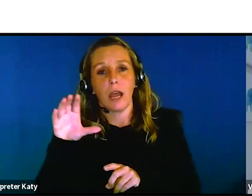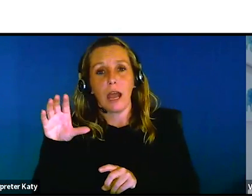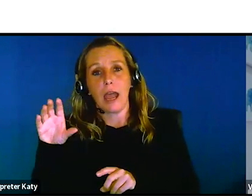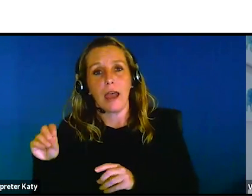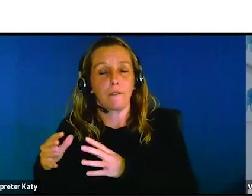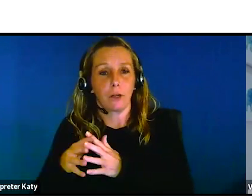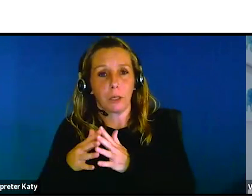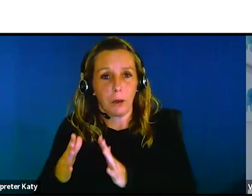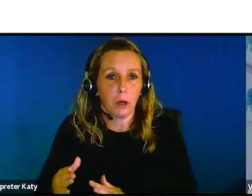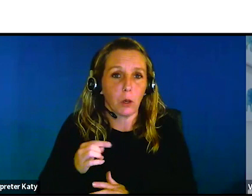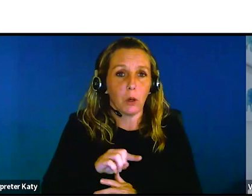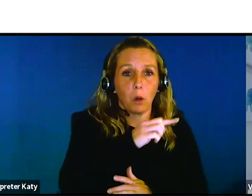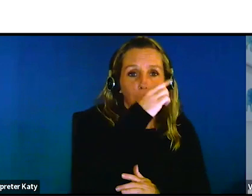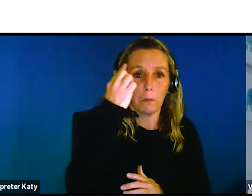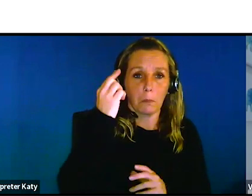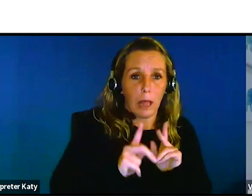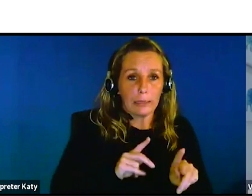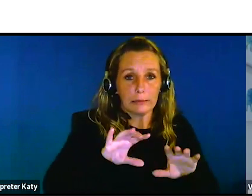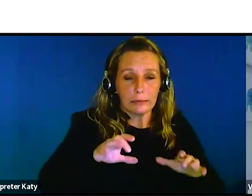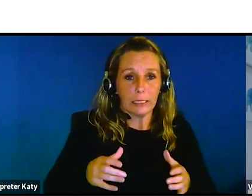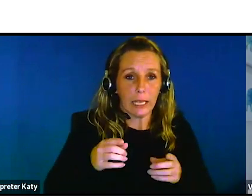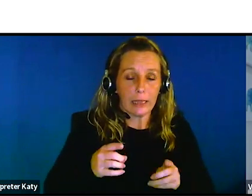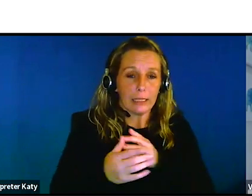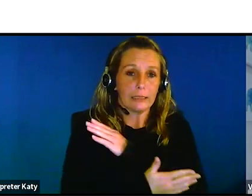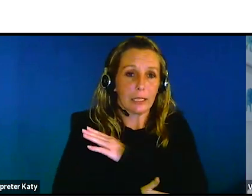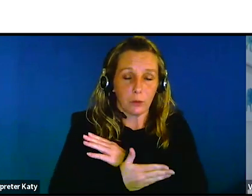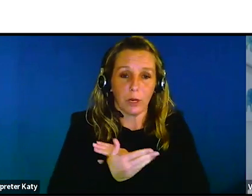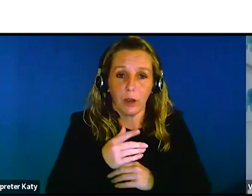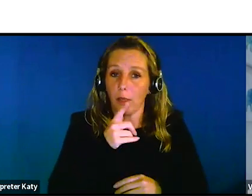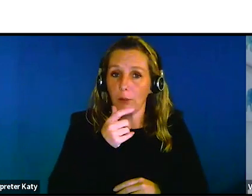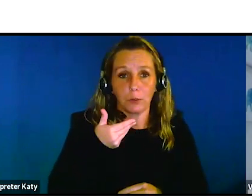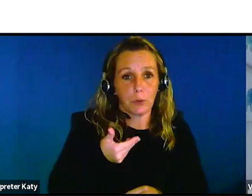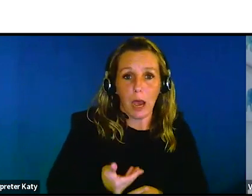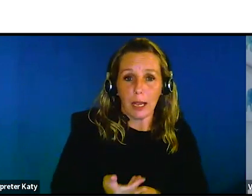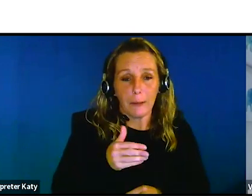That is who I am and that is my natural go to.